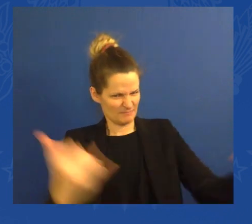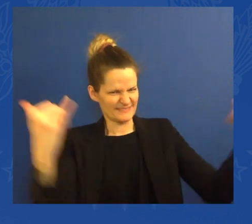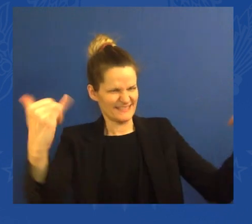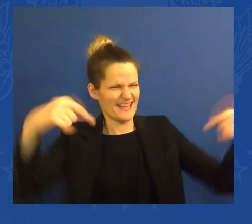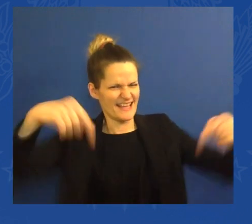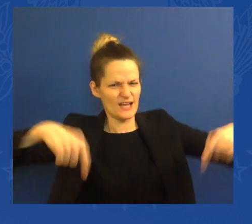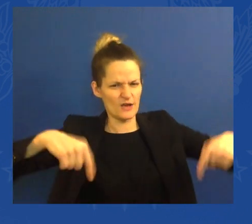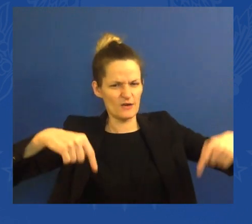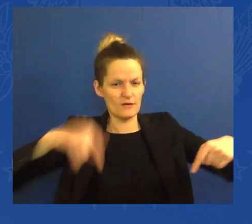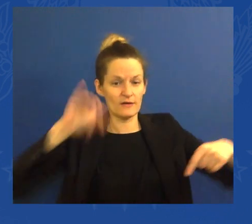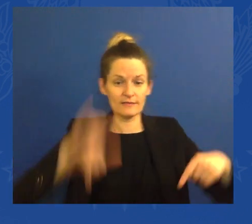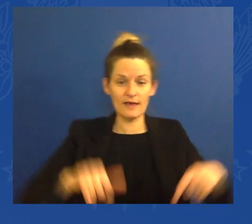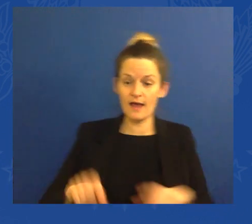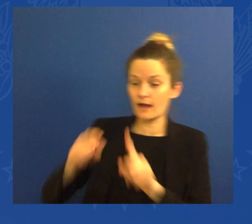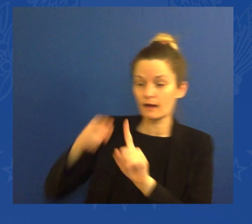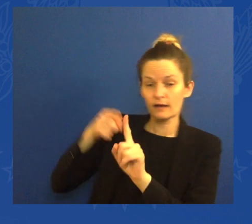As I said last night, Intel --